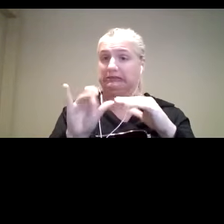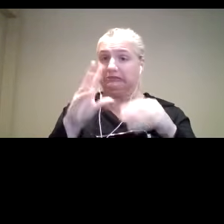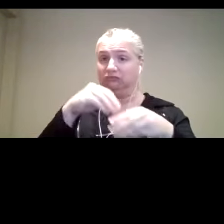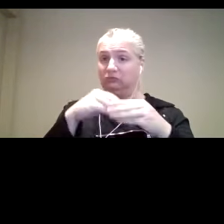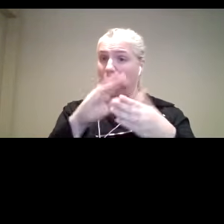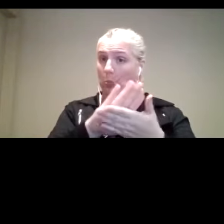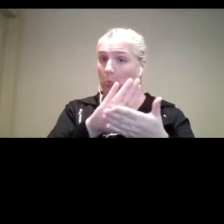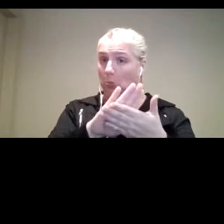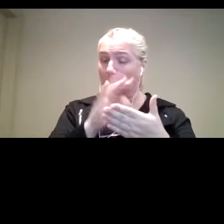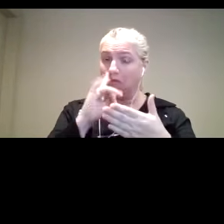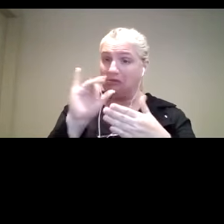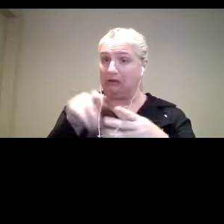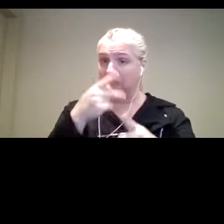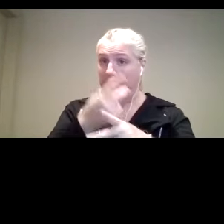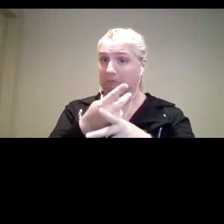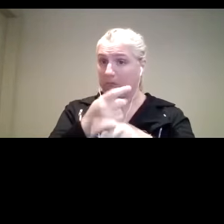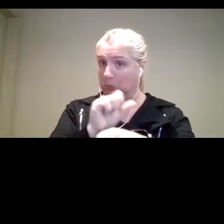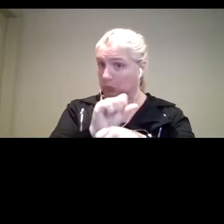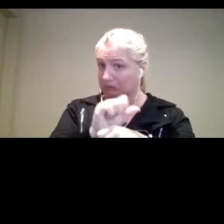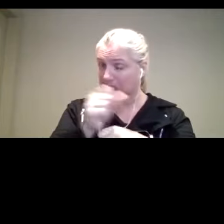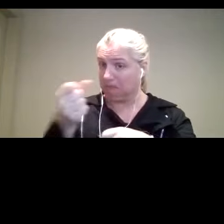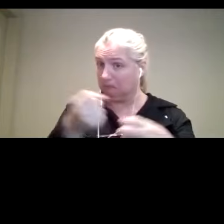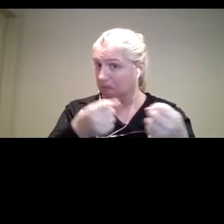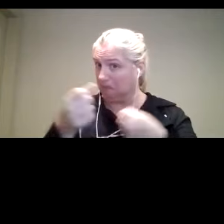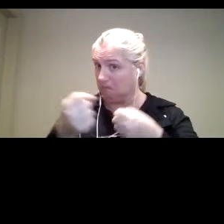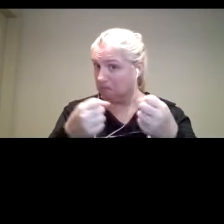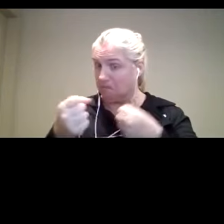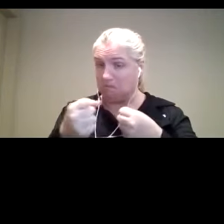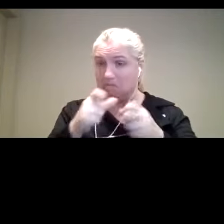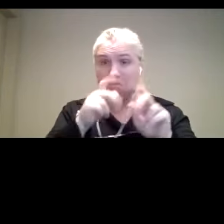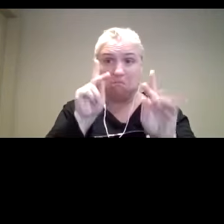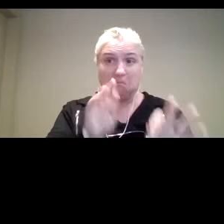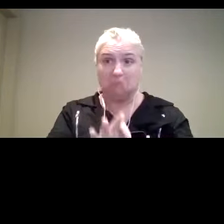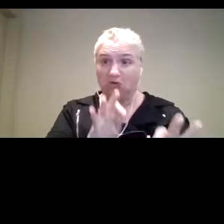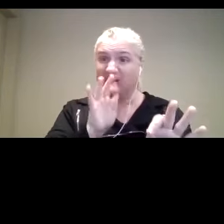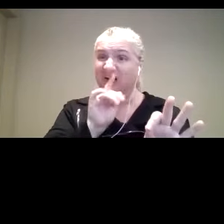It's something that there's no perfect answer to.